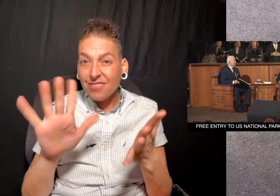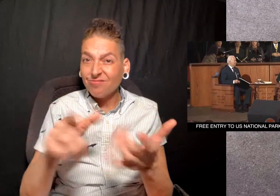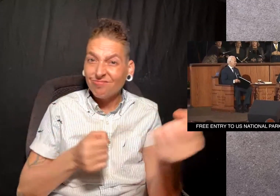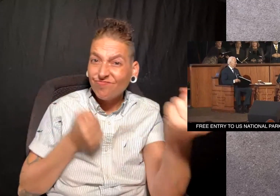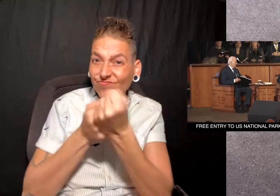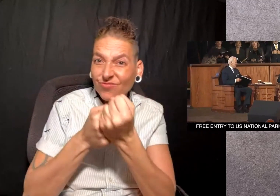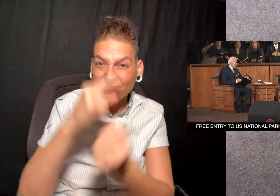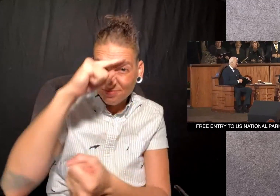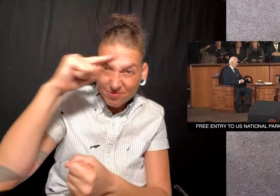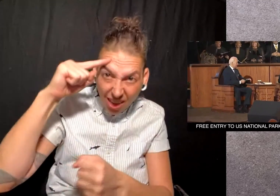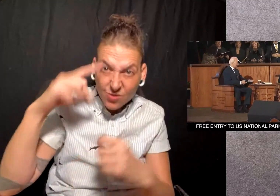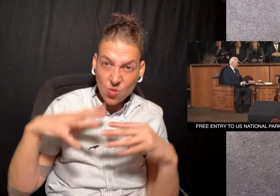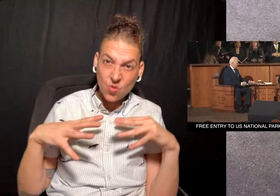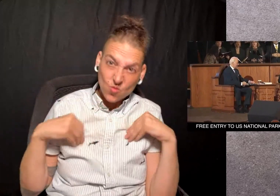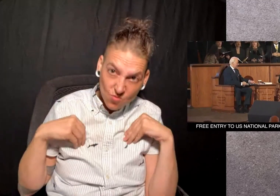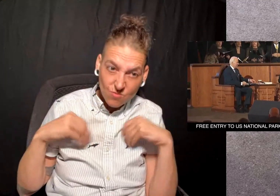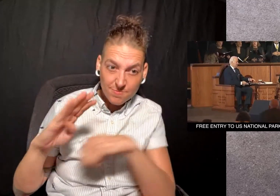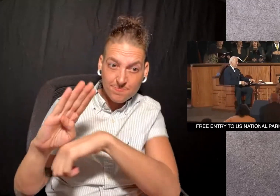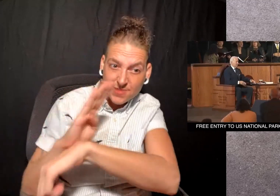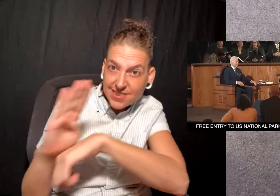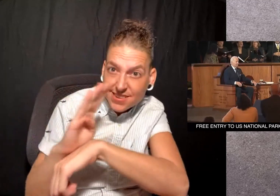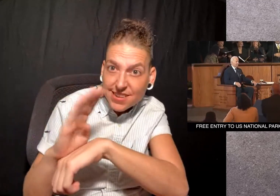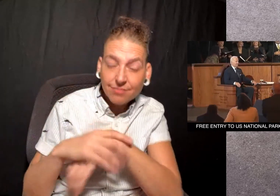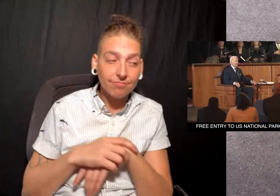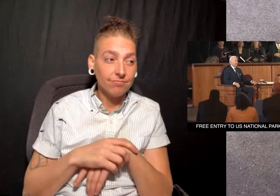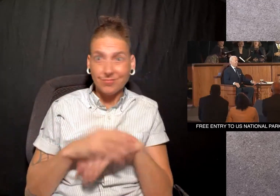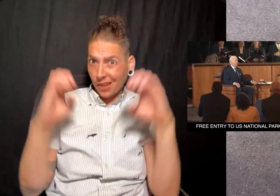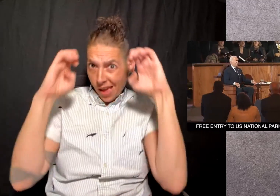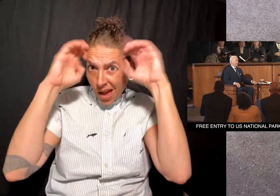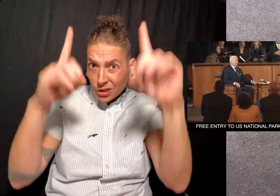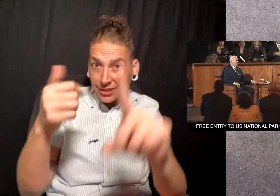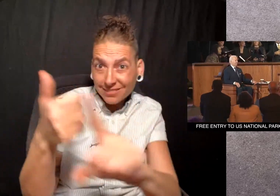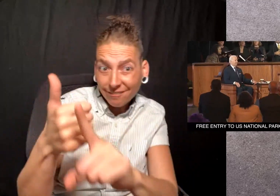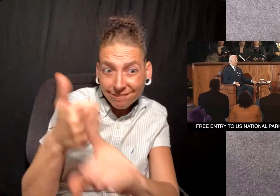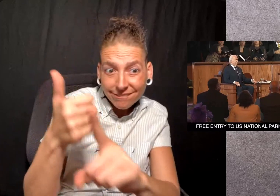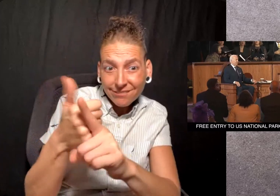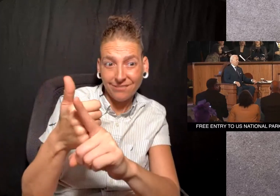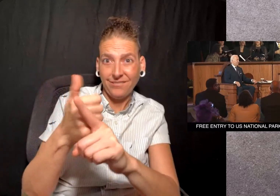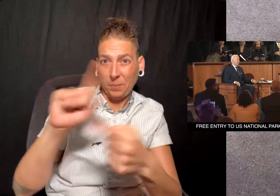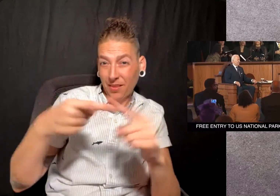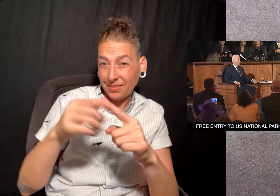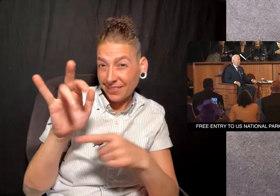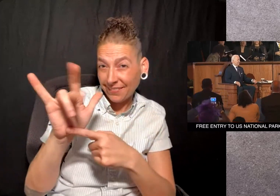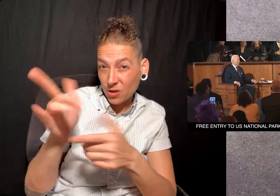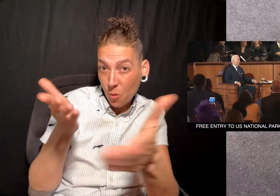you can support a black-owned business educate yourself about the civil rights movement